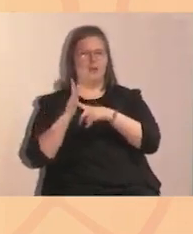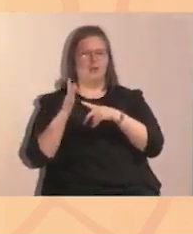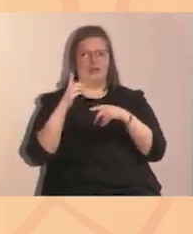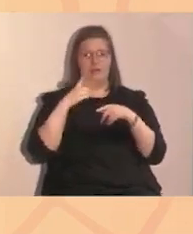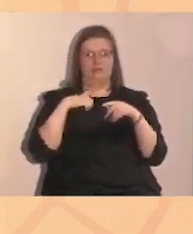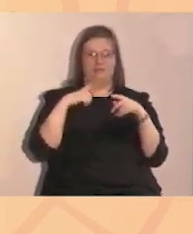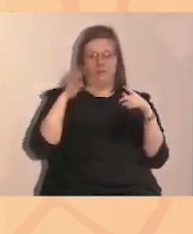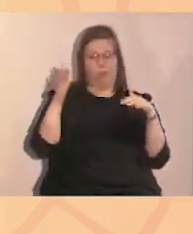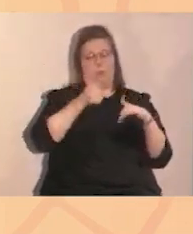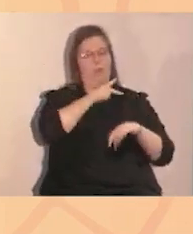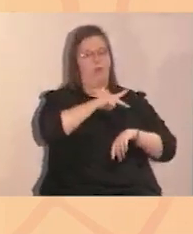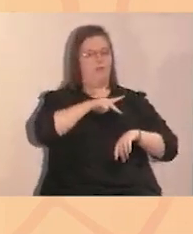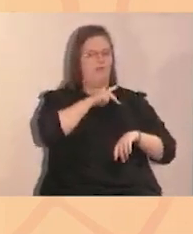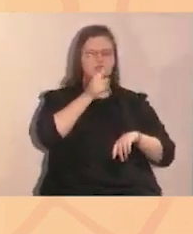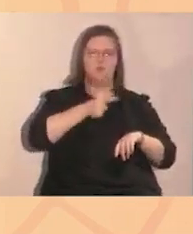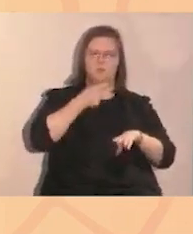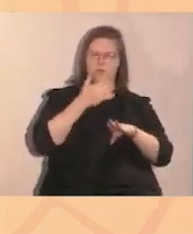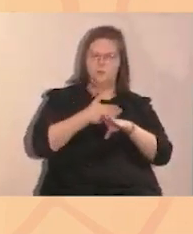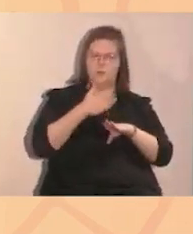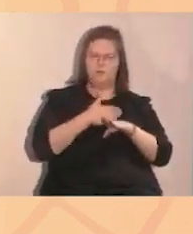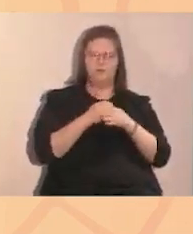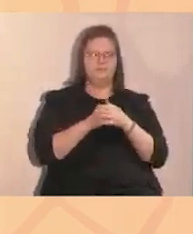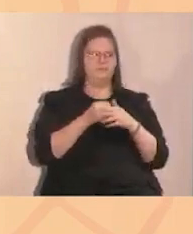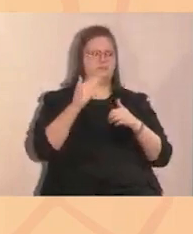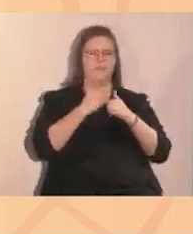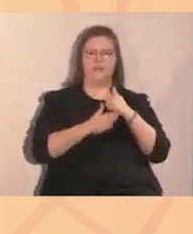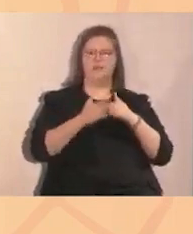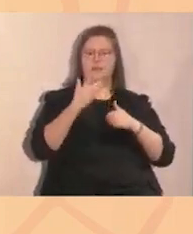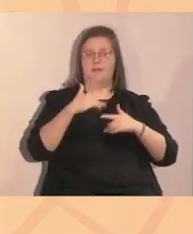done professionally and personally. I've never lived on my own Country.